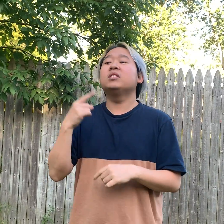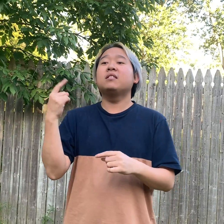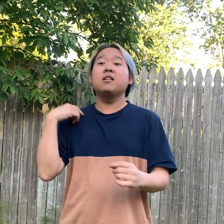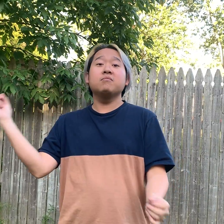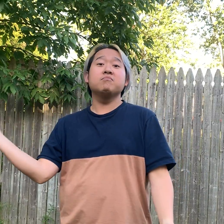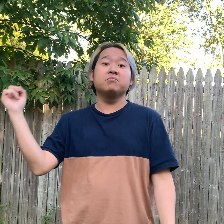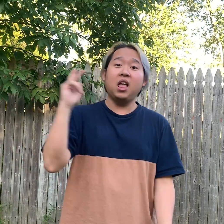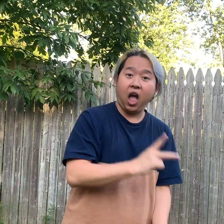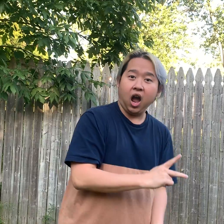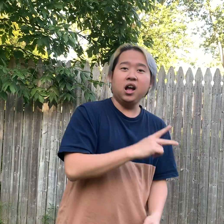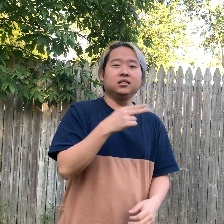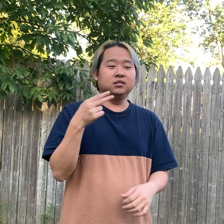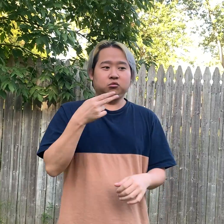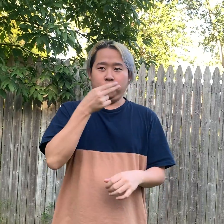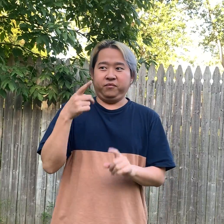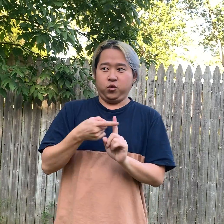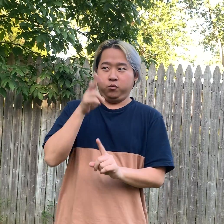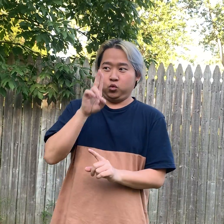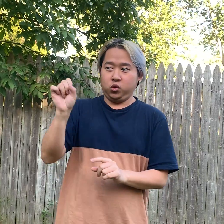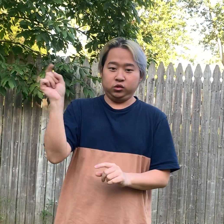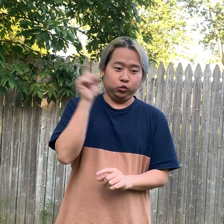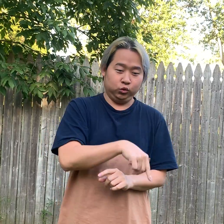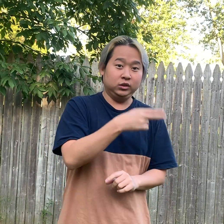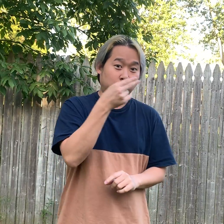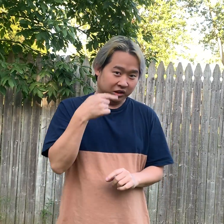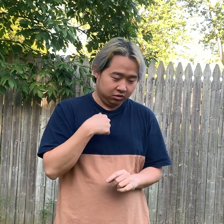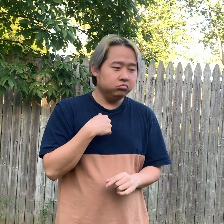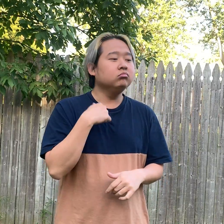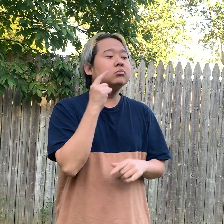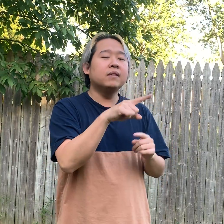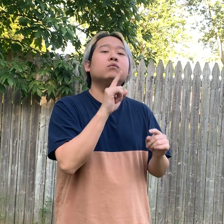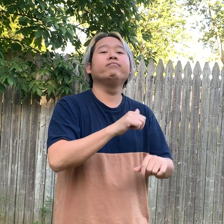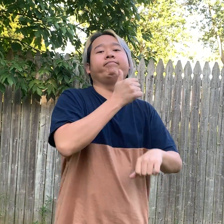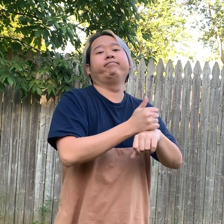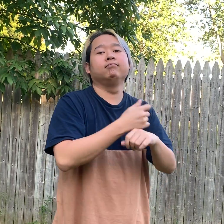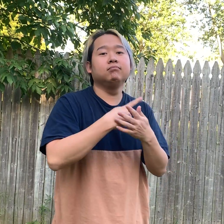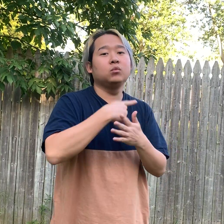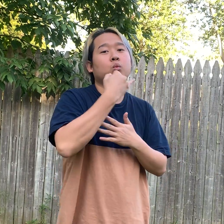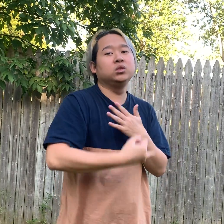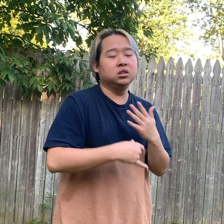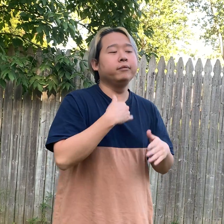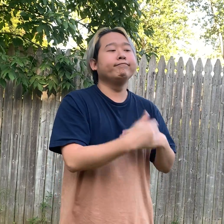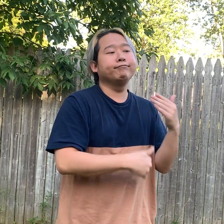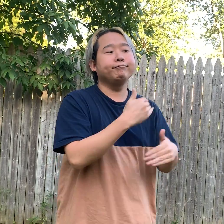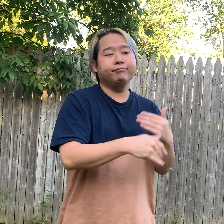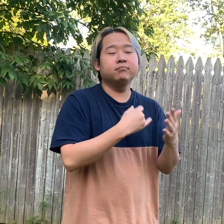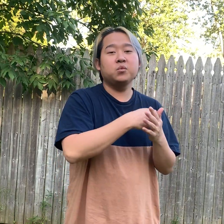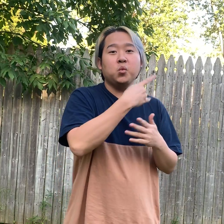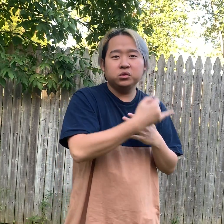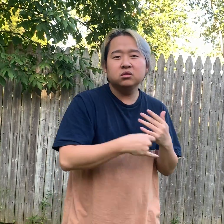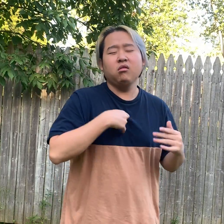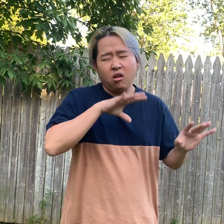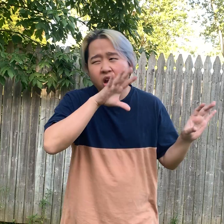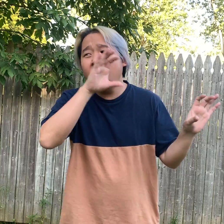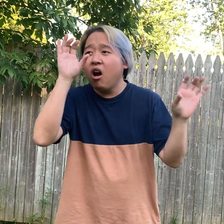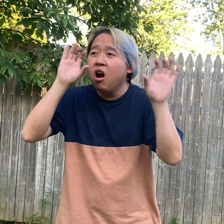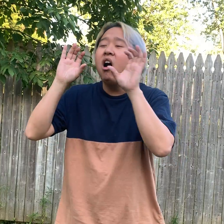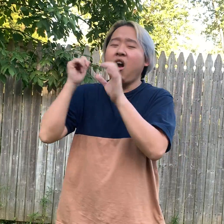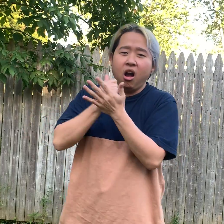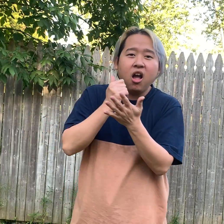Anyway, I returned to Indonesia from the U.S. after a month and began to work on my project related to the arts.